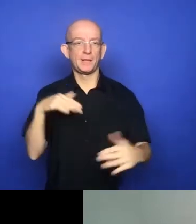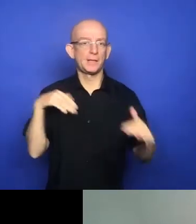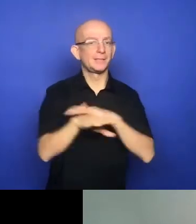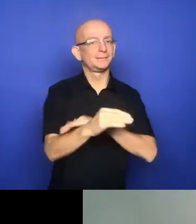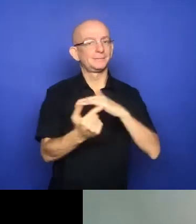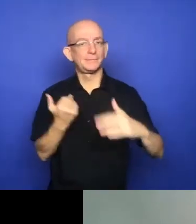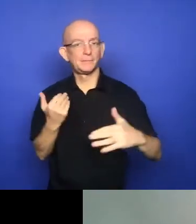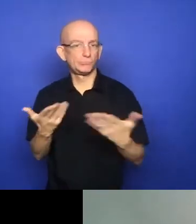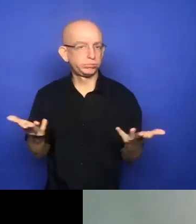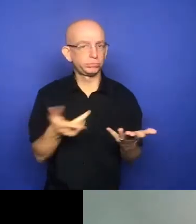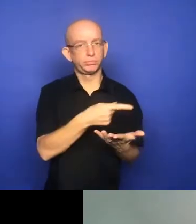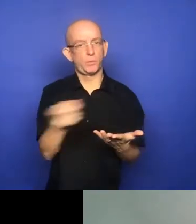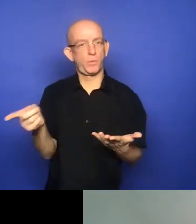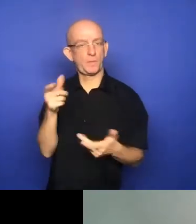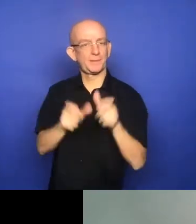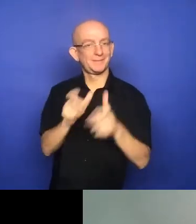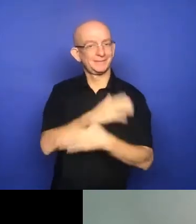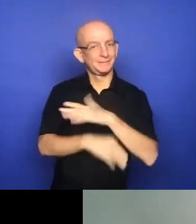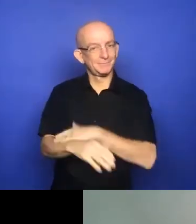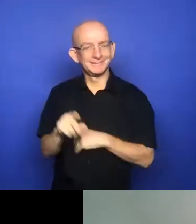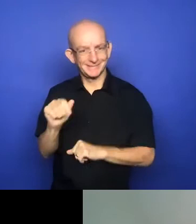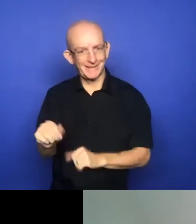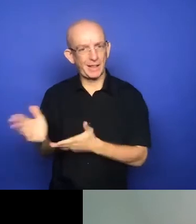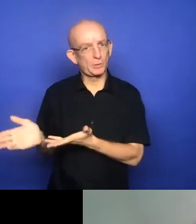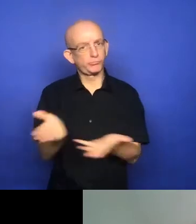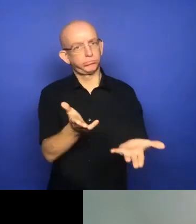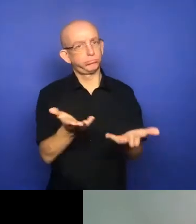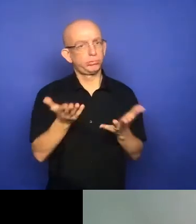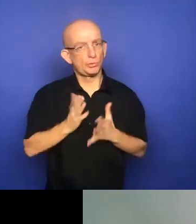ensure persons with disabilities access to humanitarian assistance on